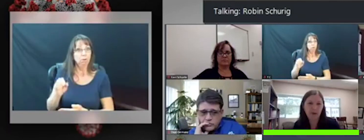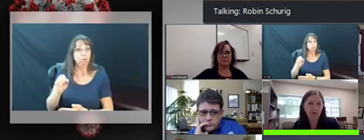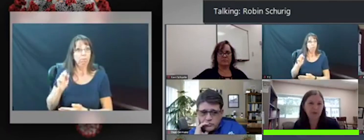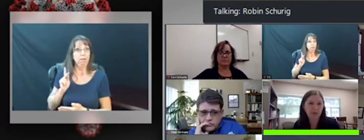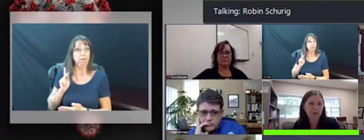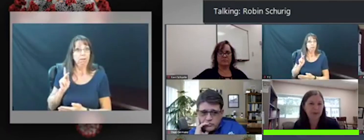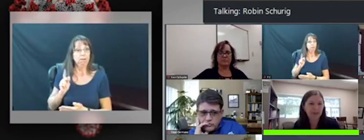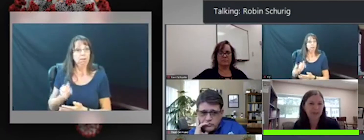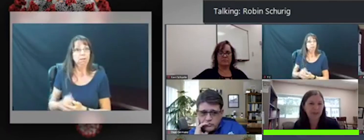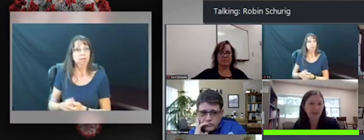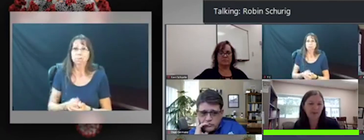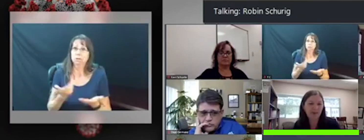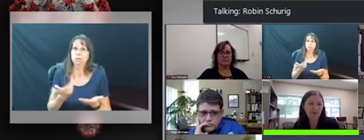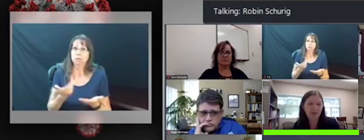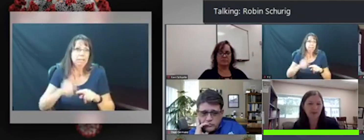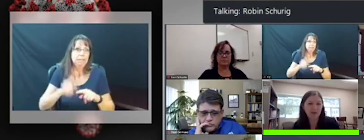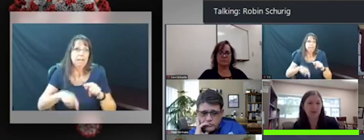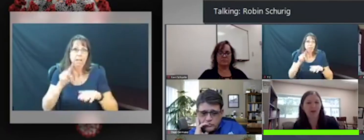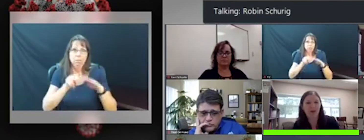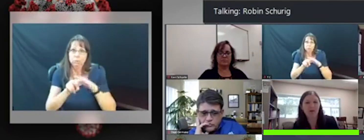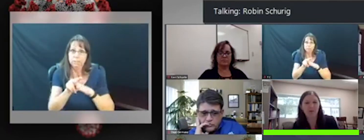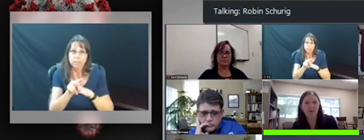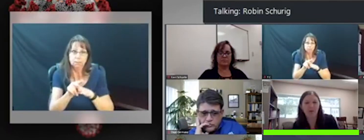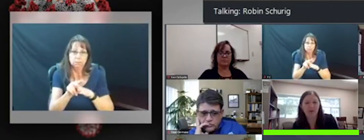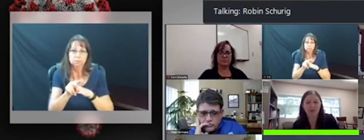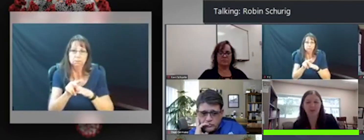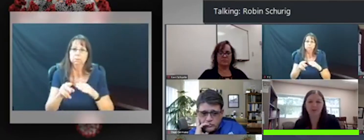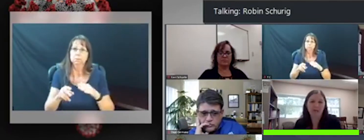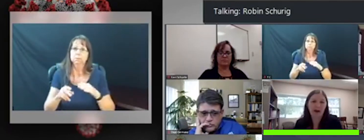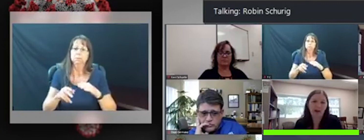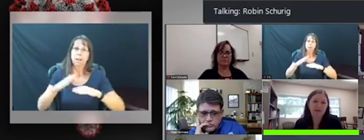impossible to predict whether those numbers are going to go down and we’ll be able to move back